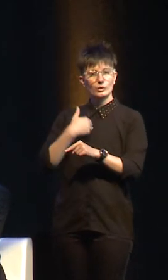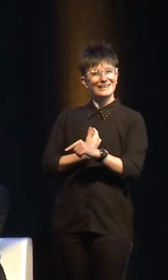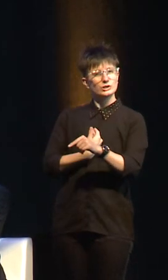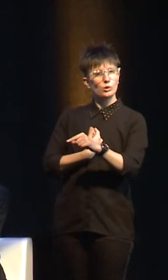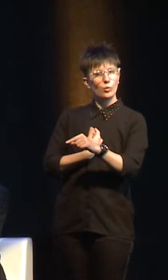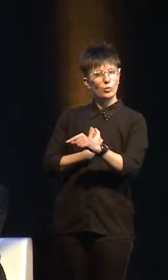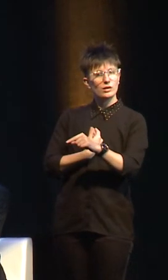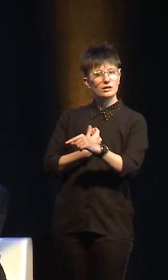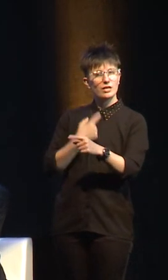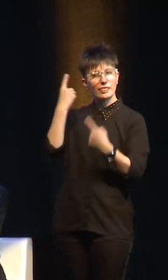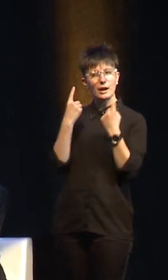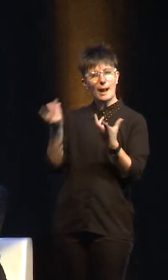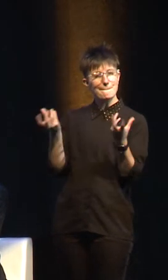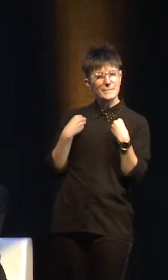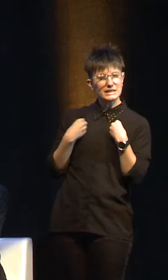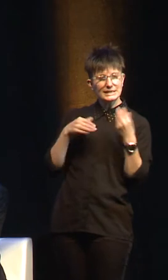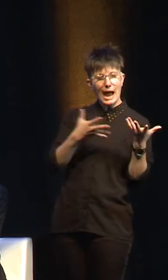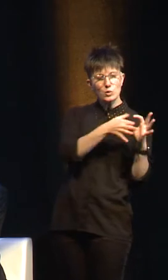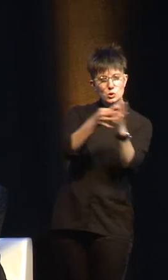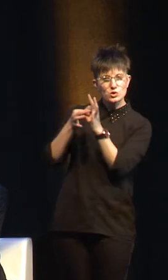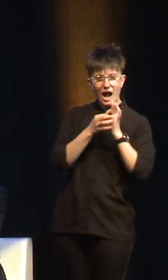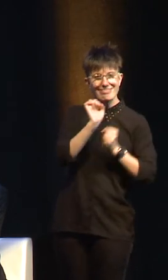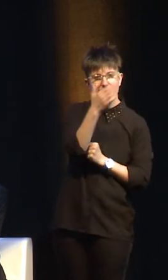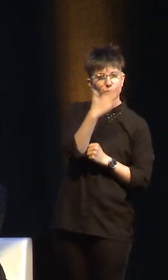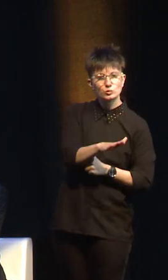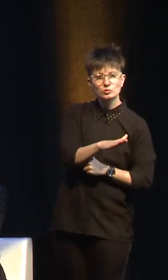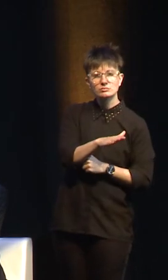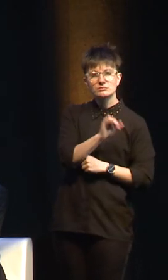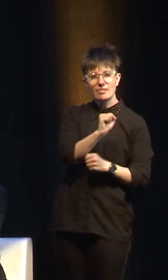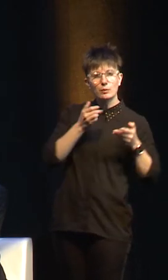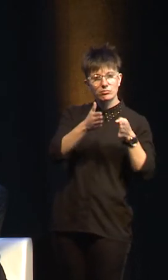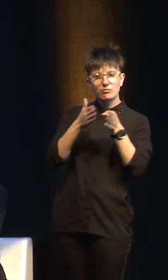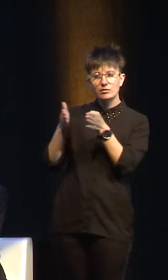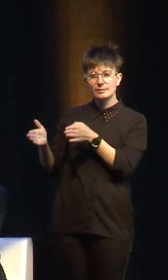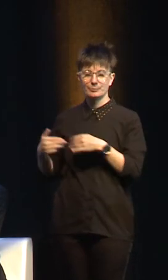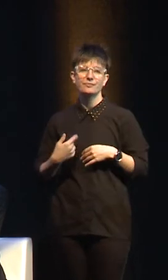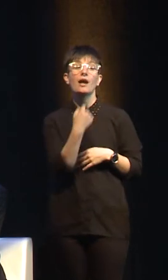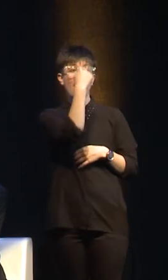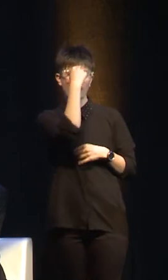David: Well I think it's collaboration, you know, the recent climate leaders coalition,